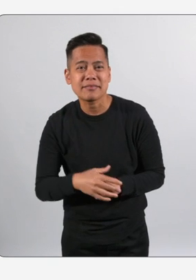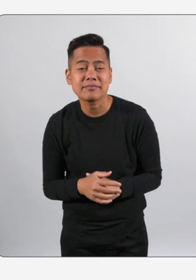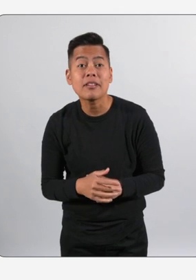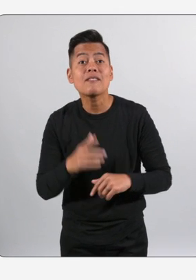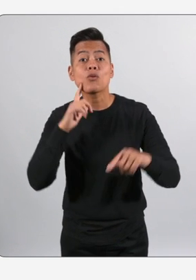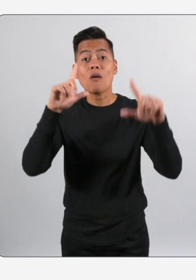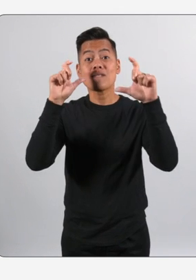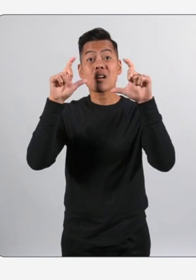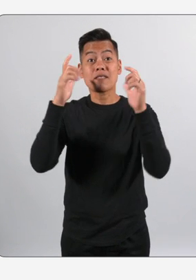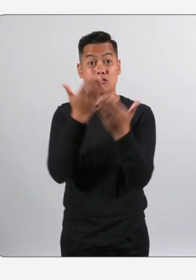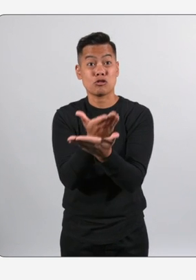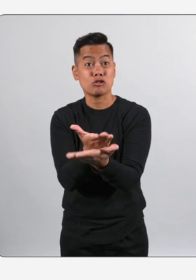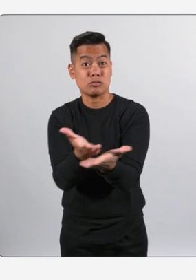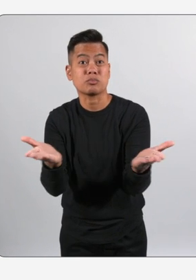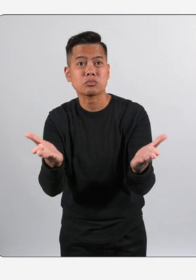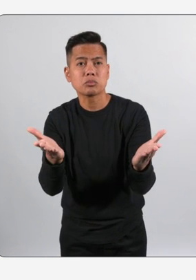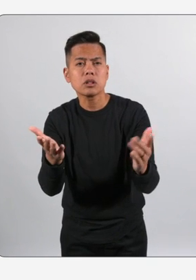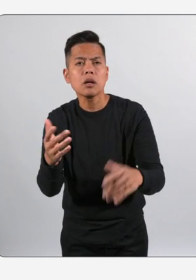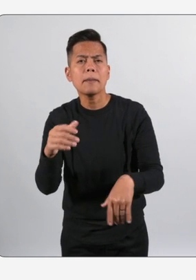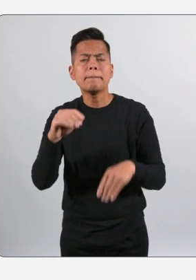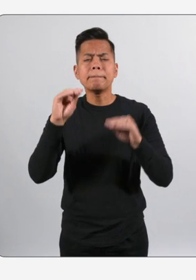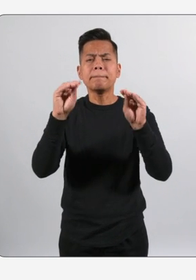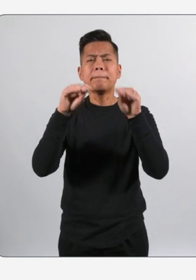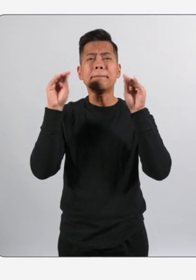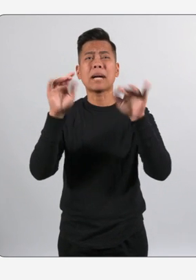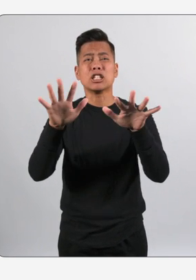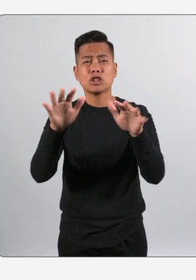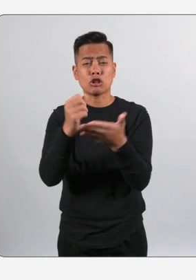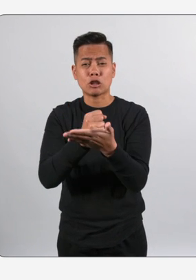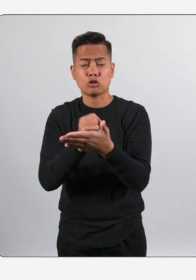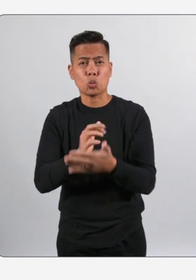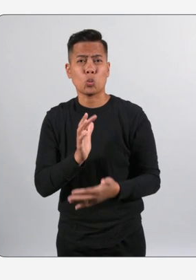out there, if you think Magic Eraser is cool, just wait until